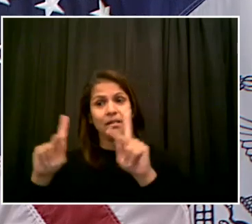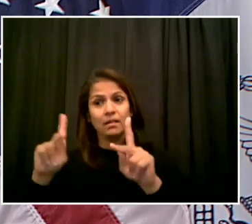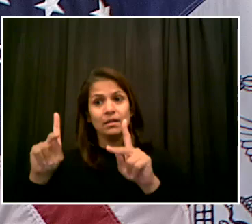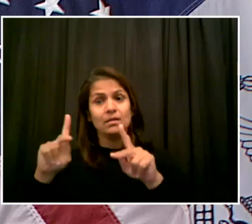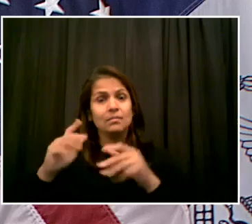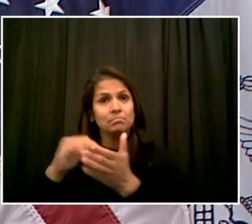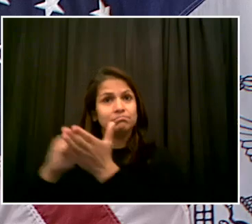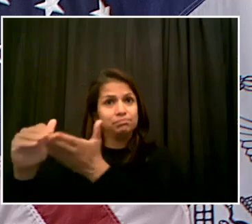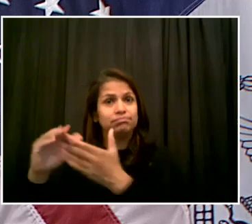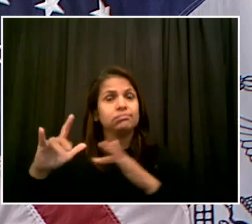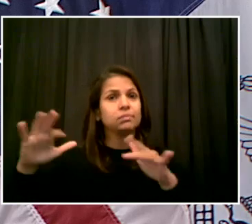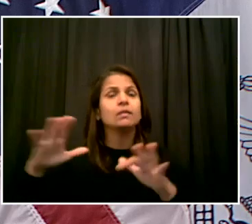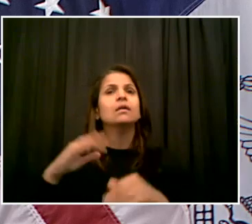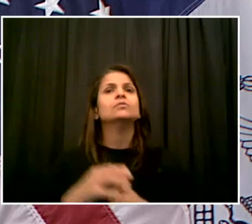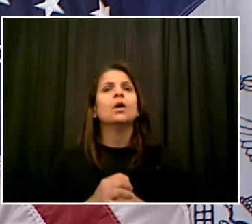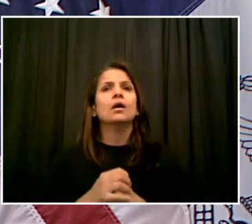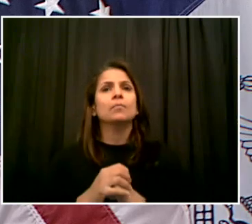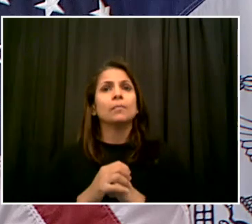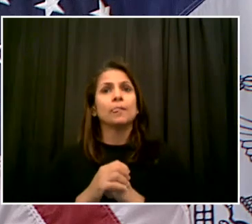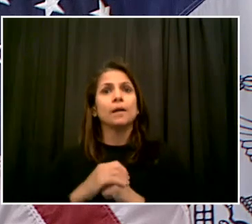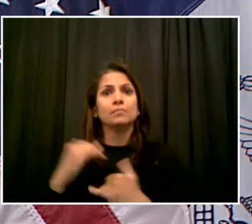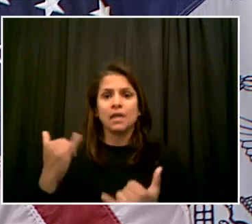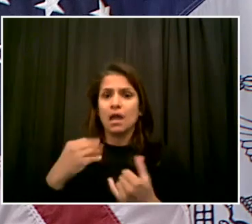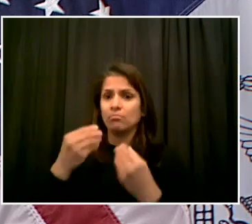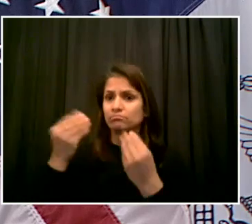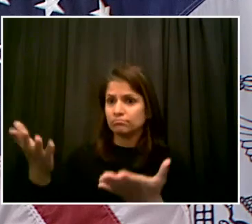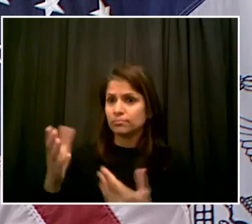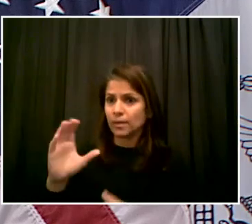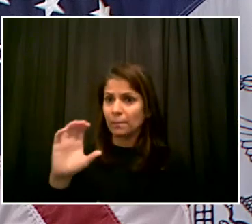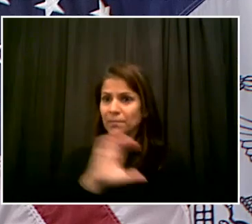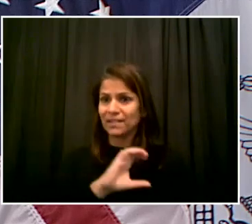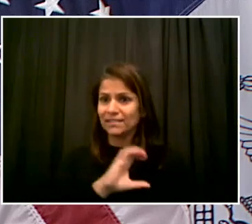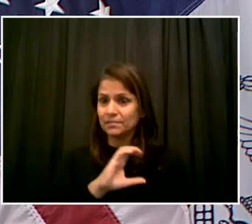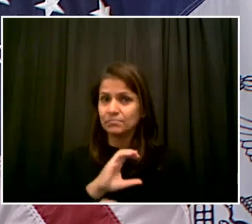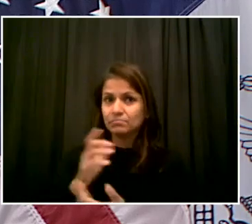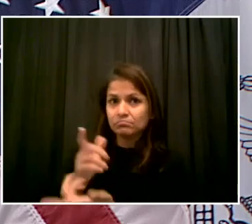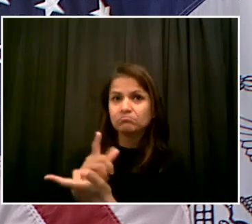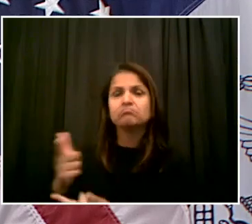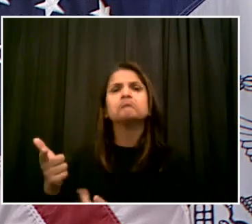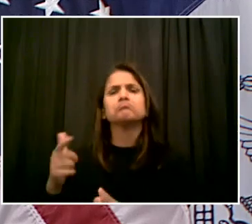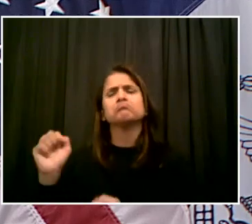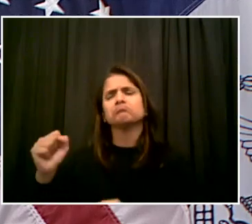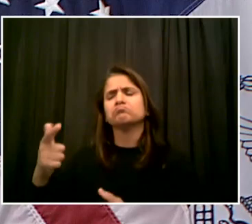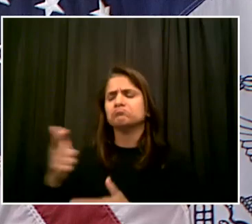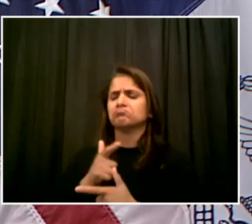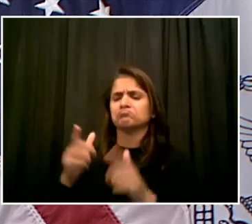WANTED TO SAY. COMMISSIONER, I DON'T KNOW IF YOWU OUD LLE IK TO SAY SOMETHING OR GO STRAIGHT TO QUESTIONS. YOU TELL ME.